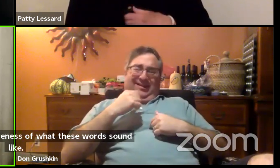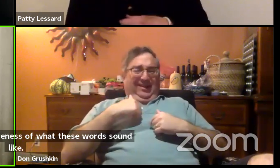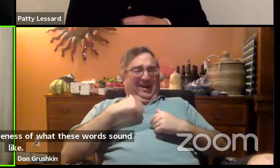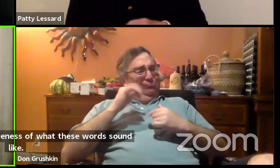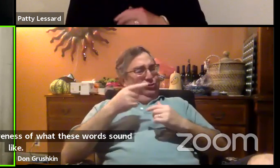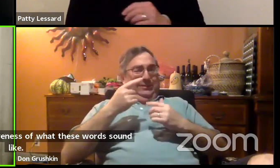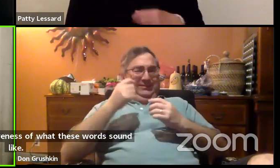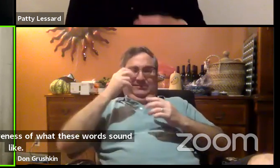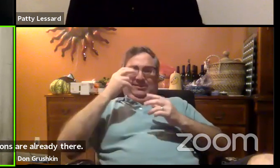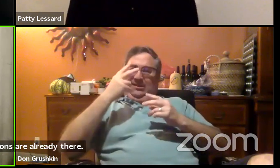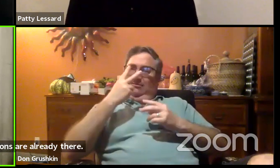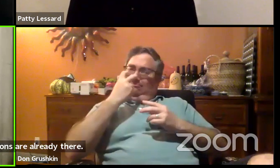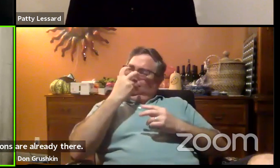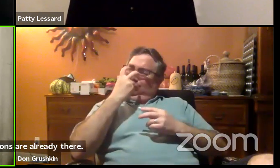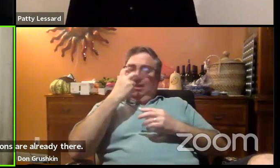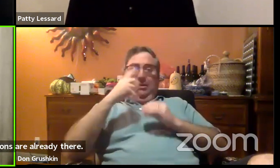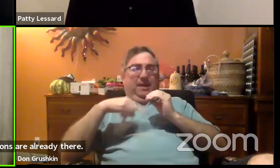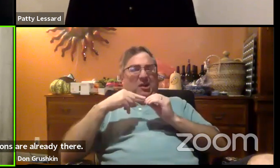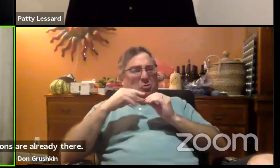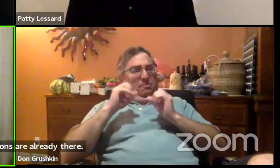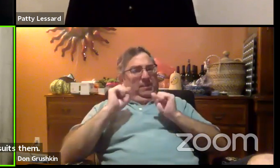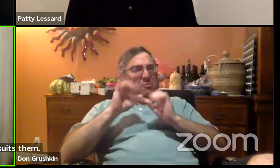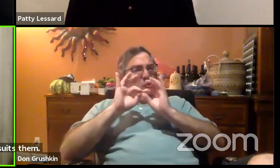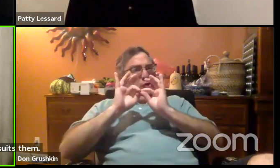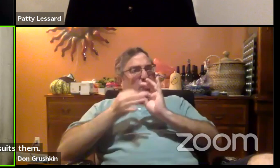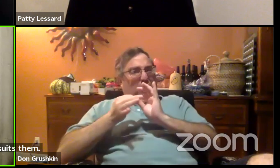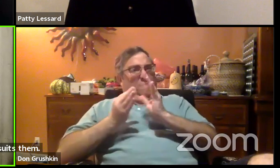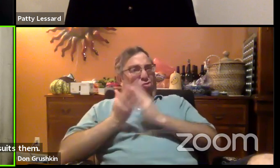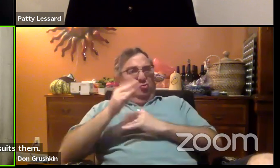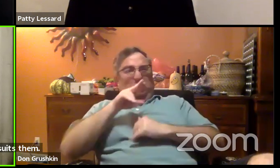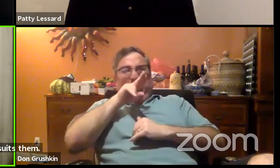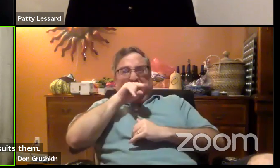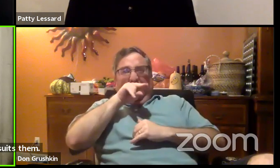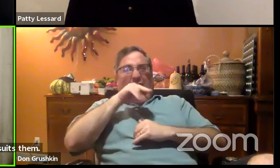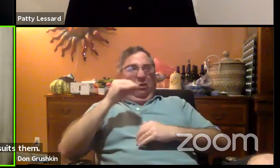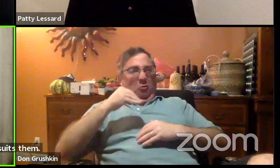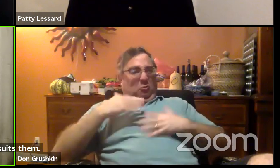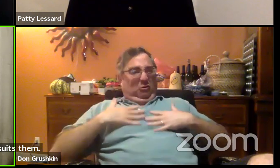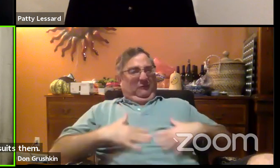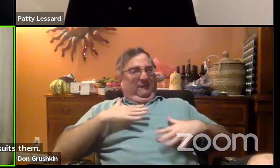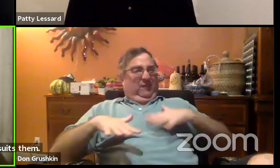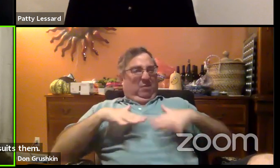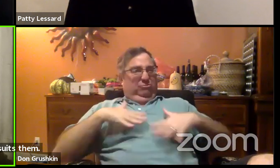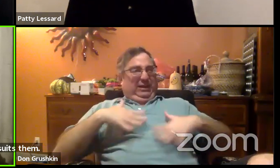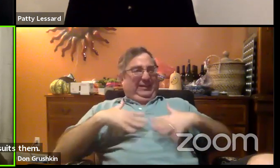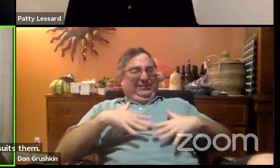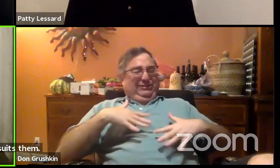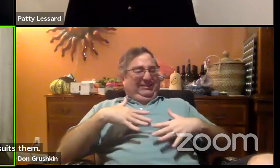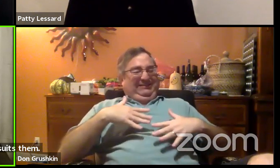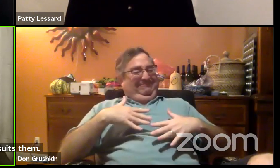≫ Don: I think for that group of people. They already have an awareness of what these words sound like. The expectations are already there.